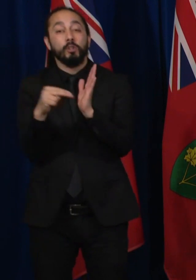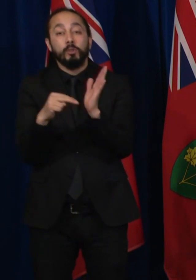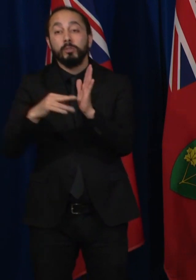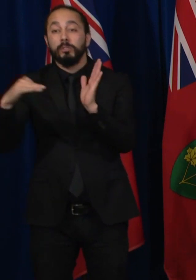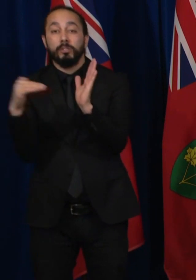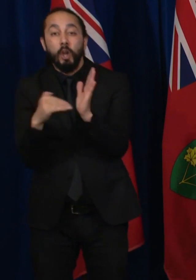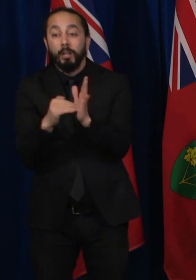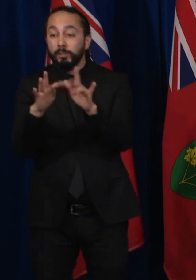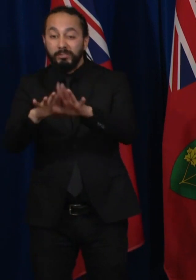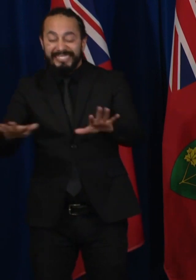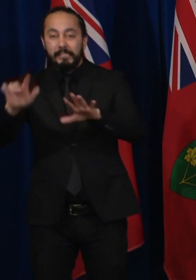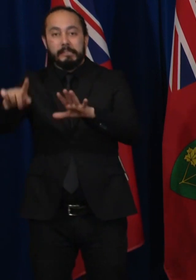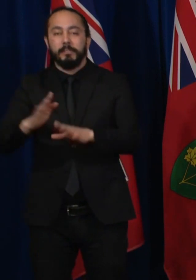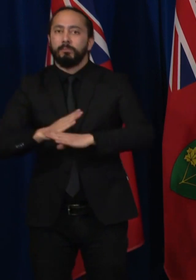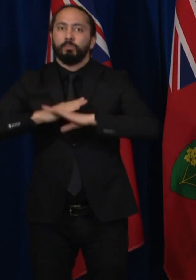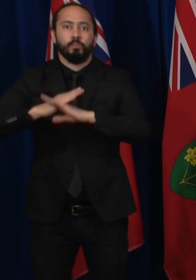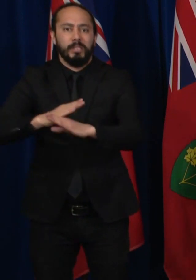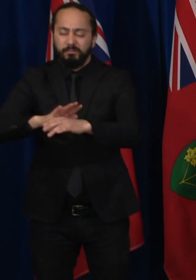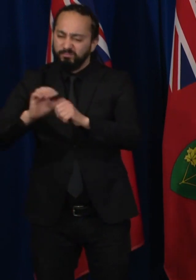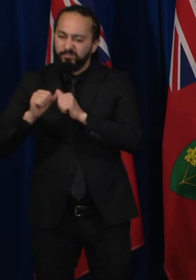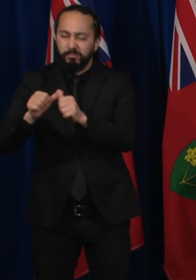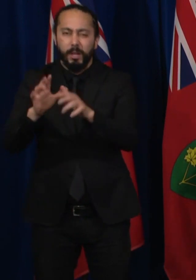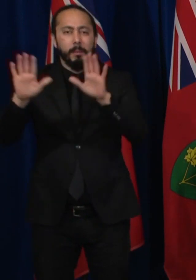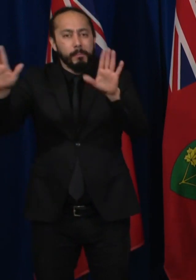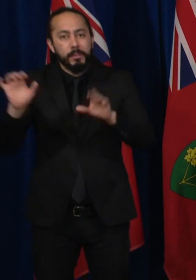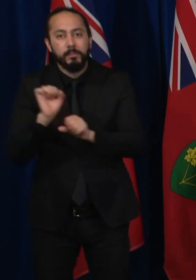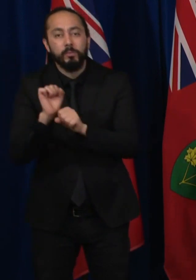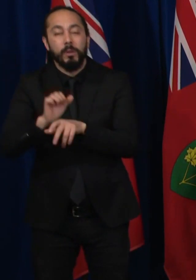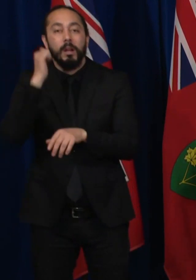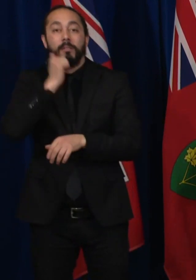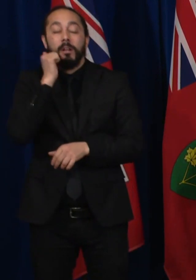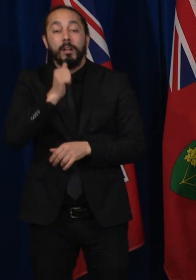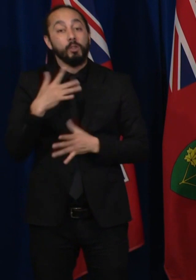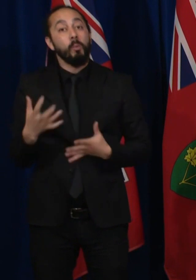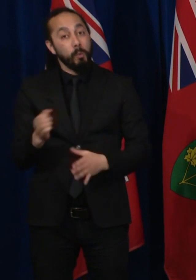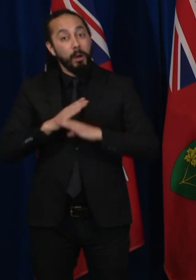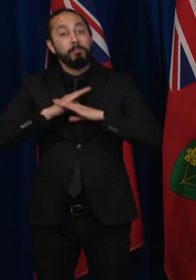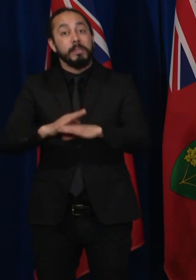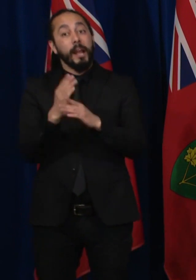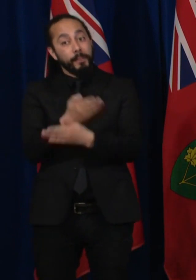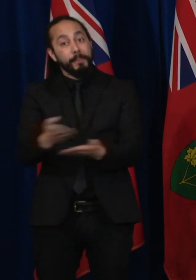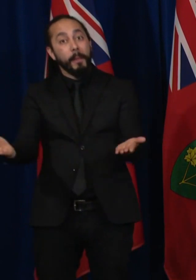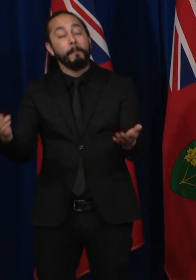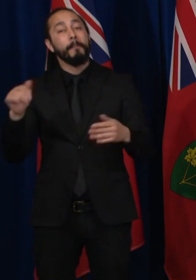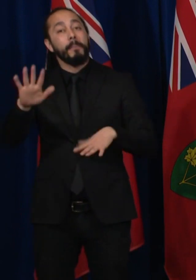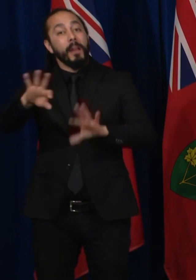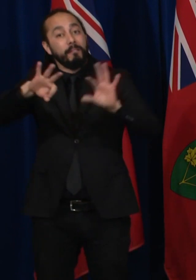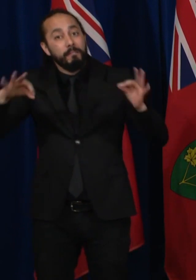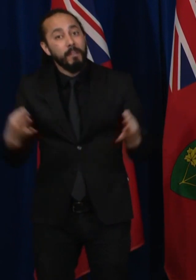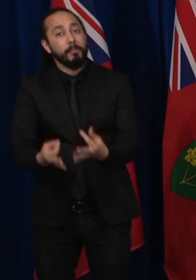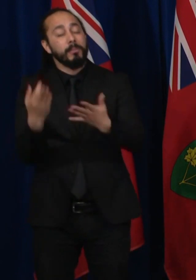and that government of the people by the people for the people, absolutely great work they're doing each and every day. But we want to shall not perish from the earth. protect them, their families, and